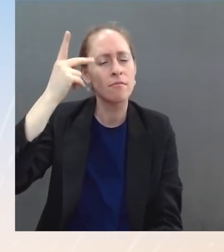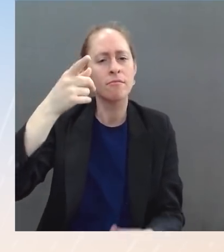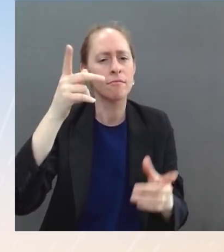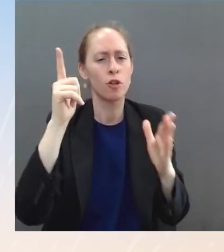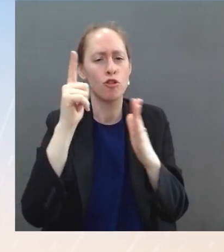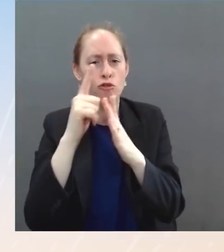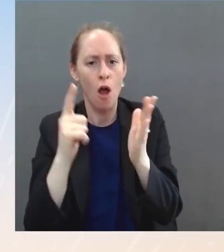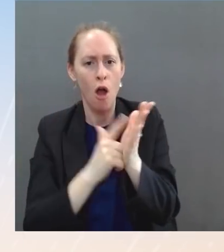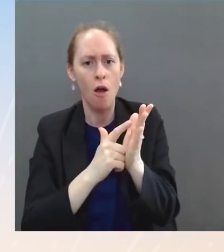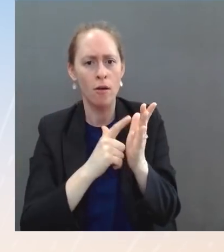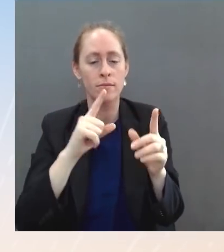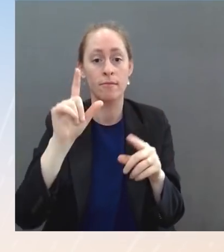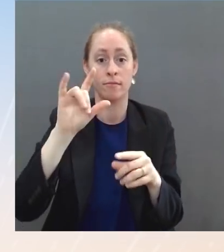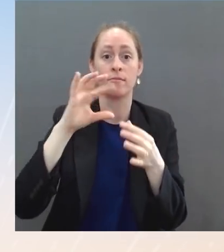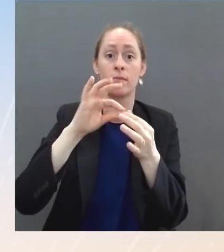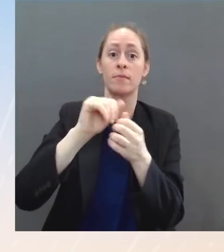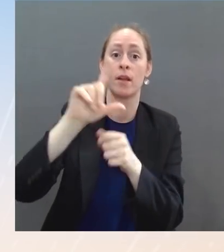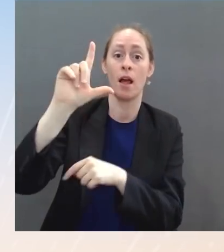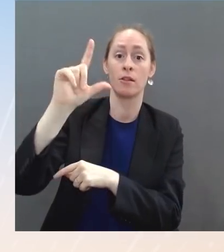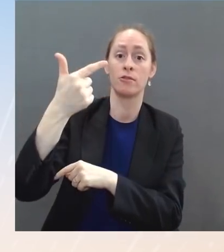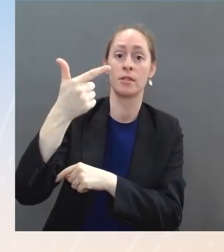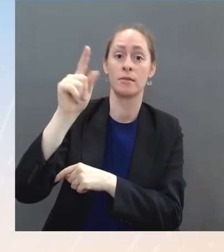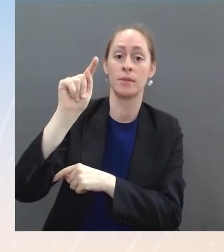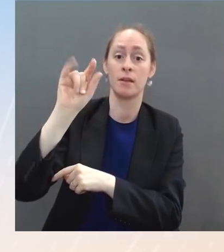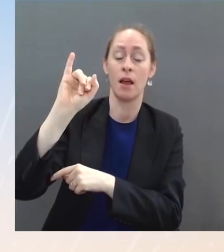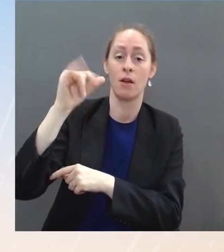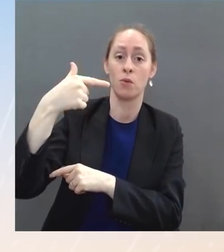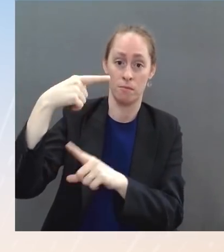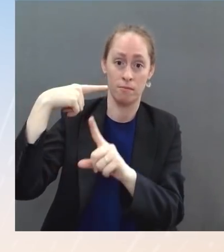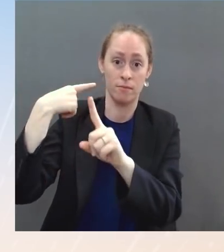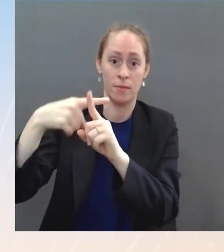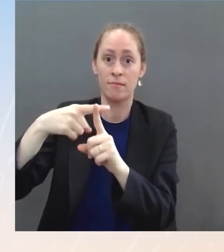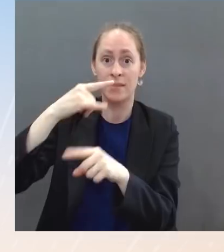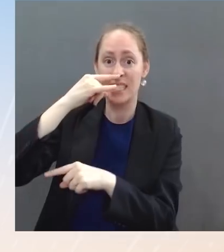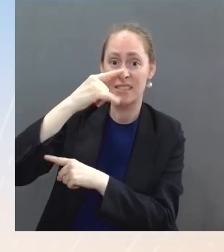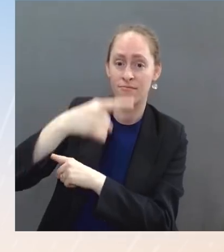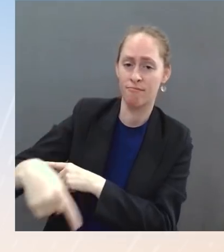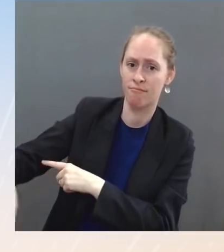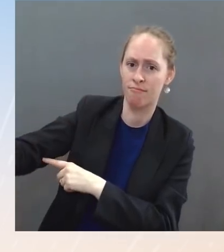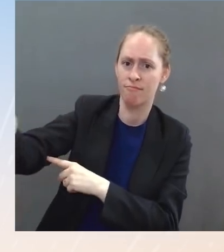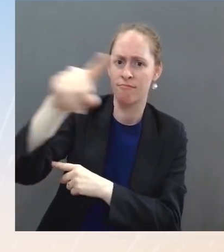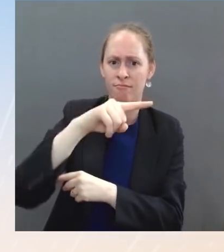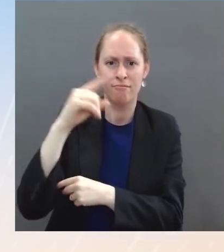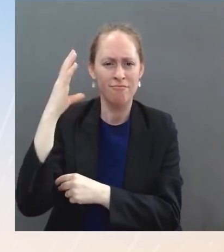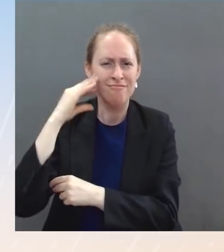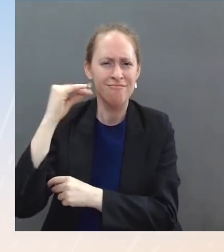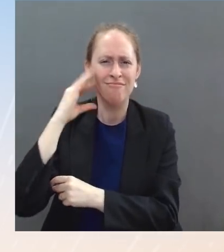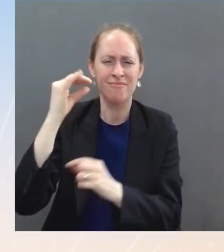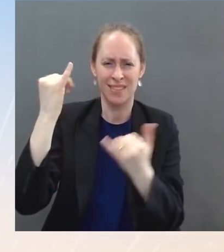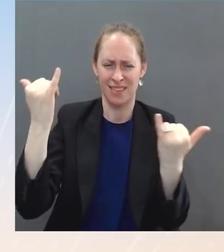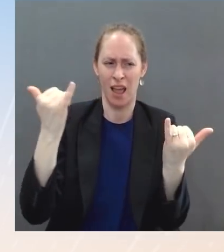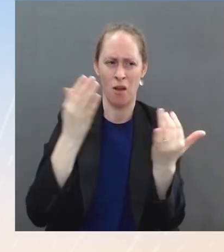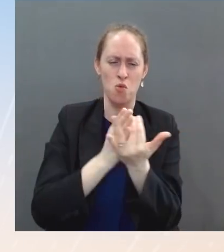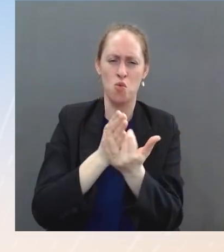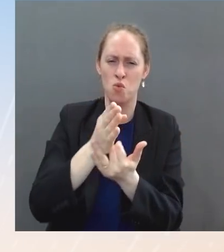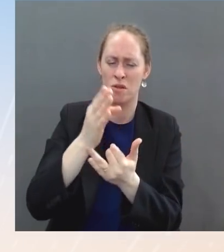in a very difficult, heartbreaking circumstance. And so, I actually think that's a pretty relevant question. Go ahead.